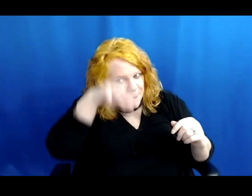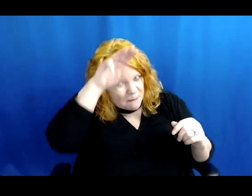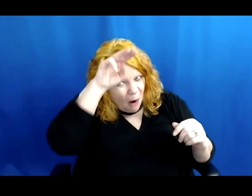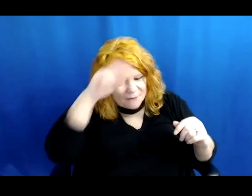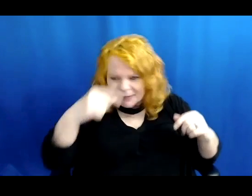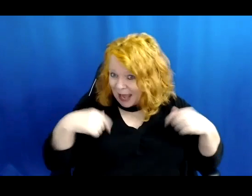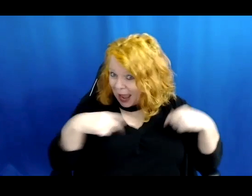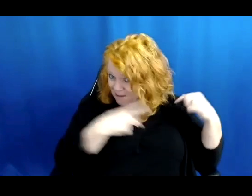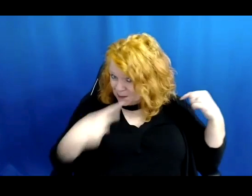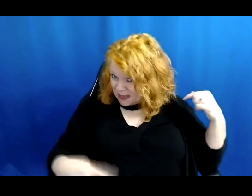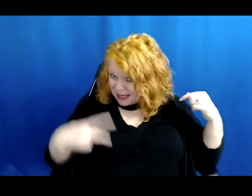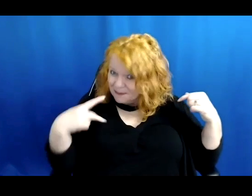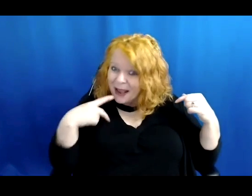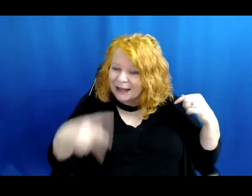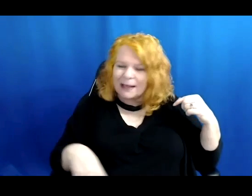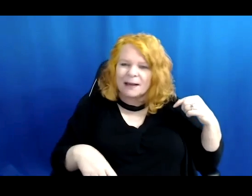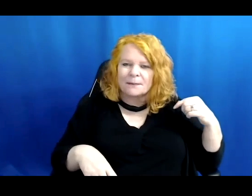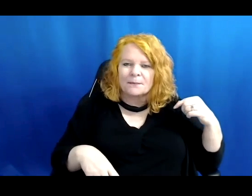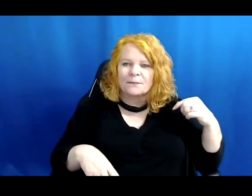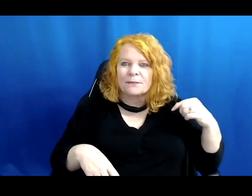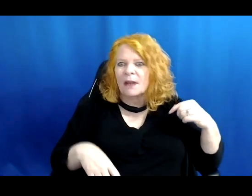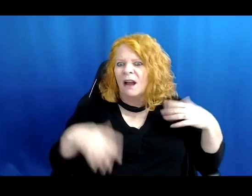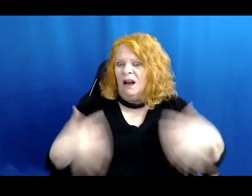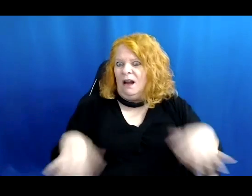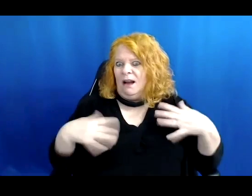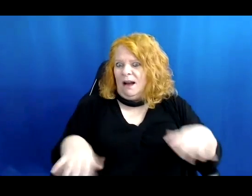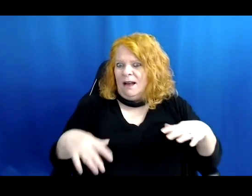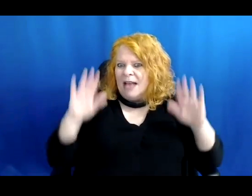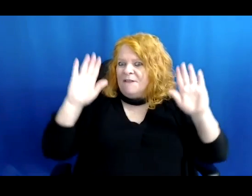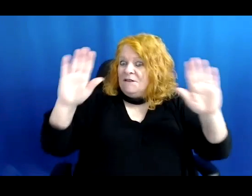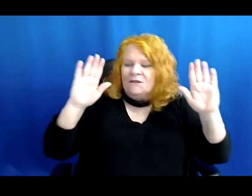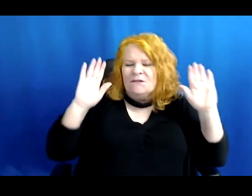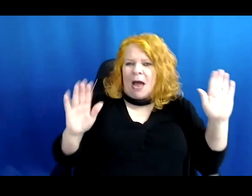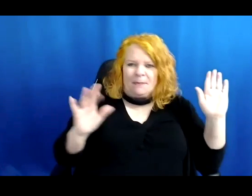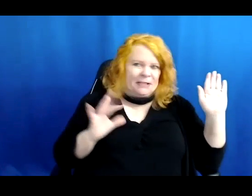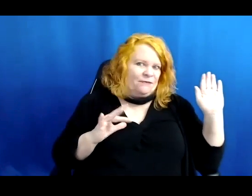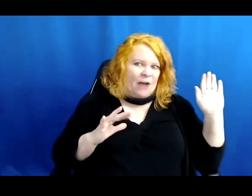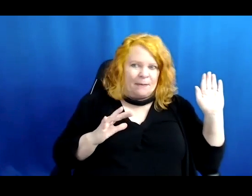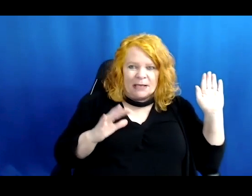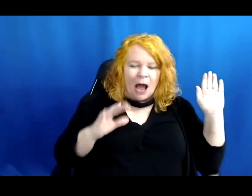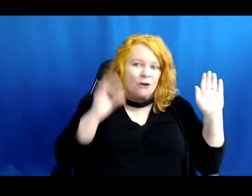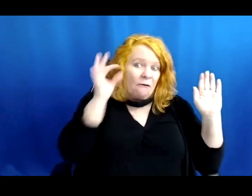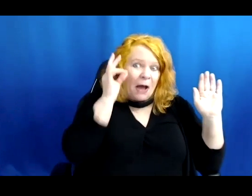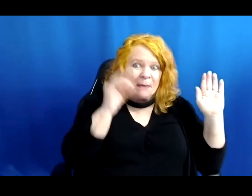“Wow” said Fabulously Fabulous Fabiano the Frog. “Darling, sweetie, you are so cute.” “Darling, darling, darling, sweetie, sweetie,